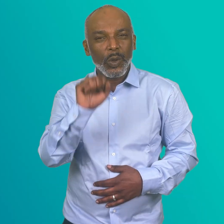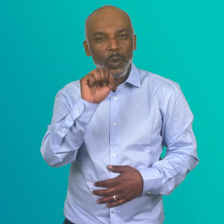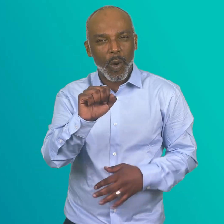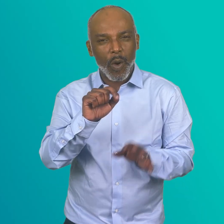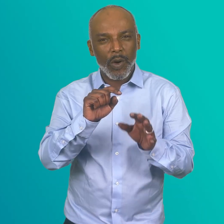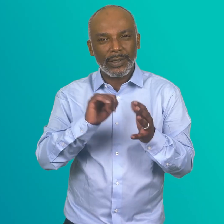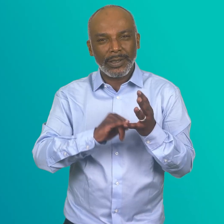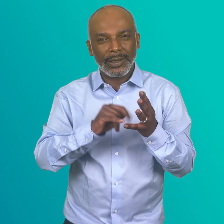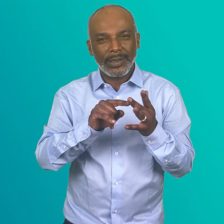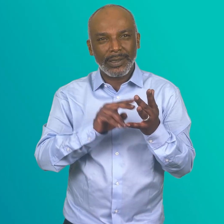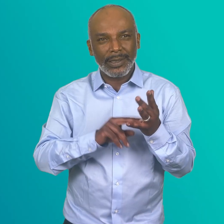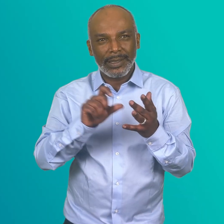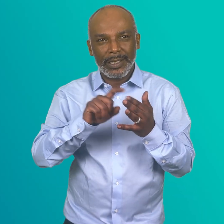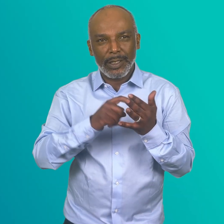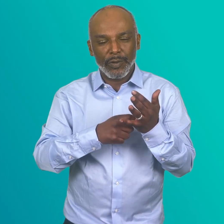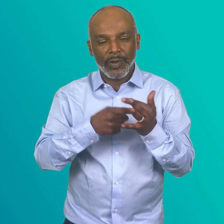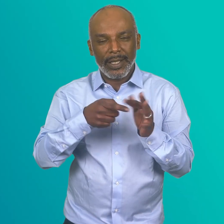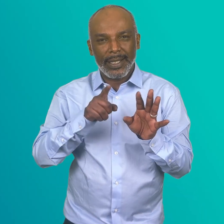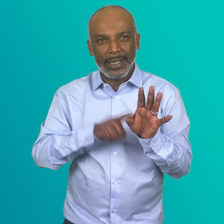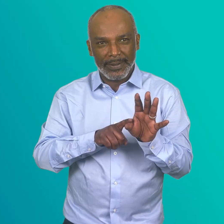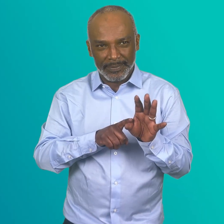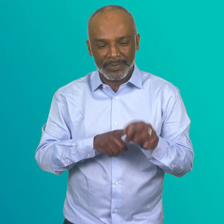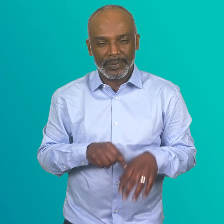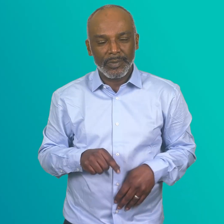Yours sincerely,